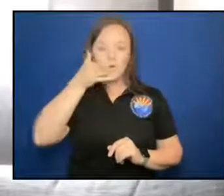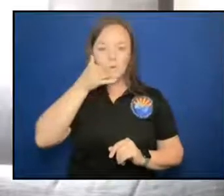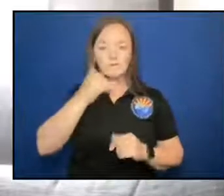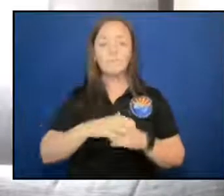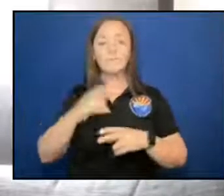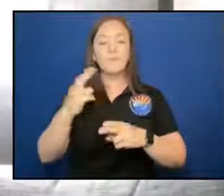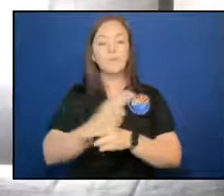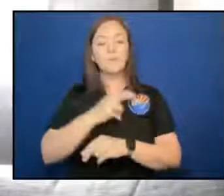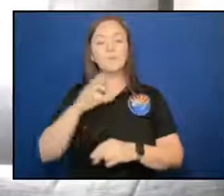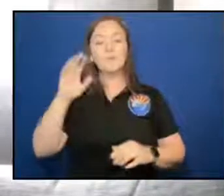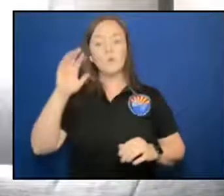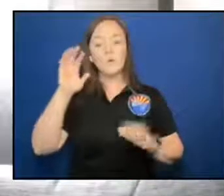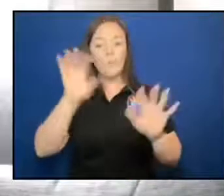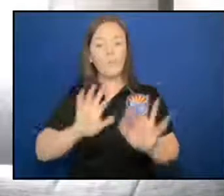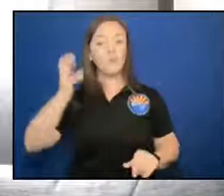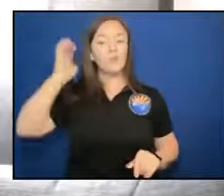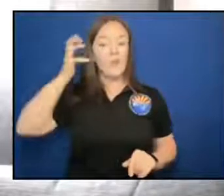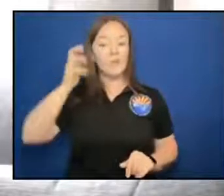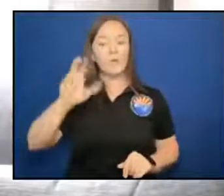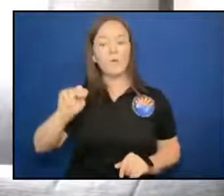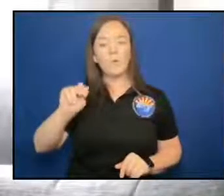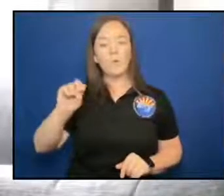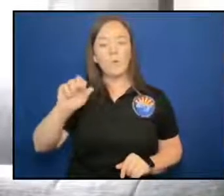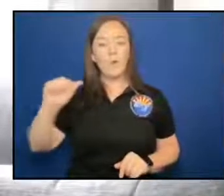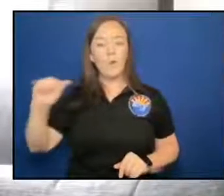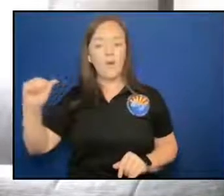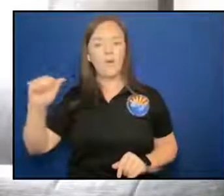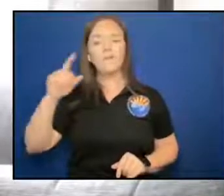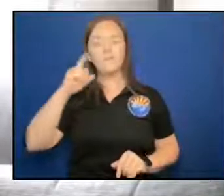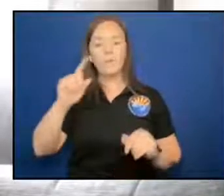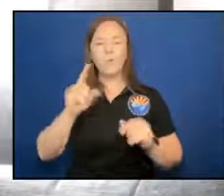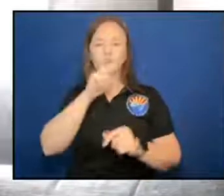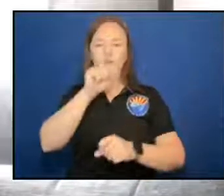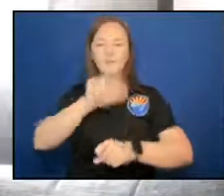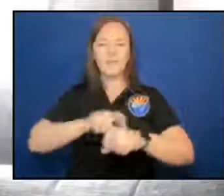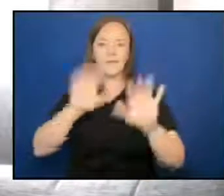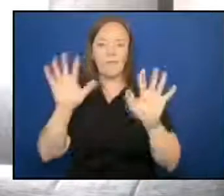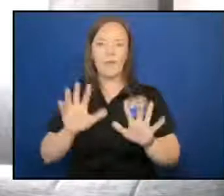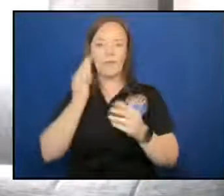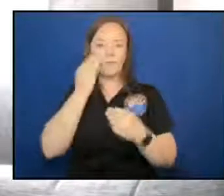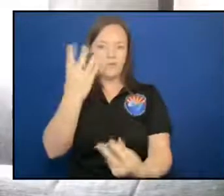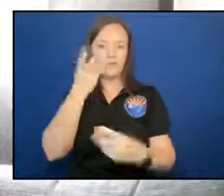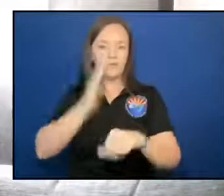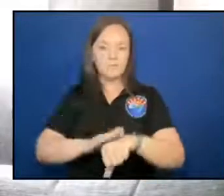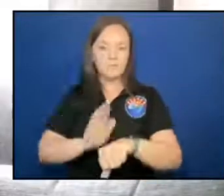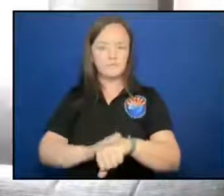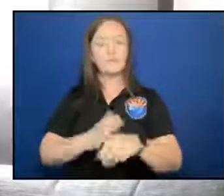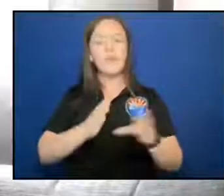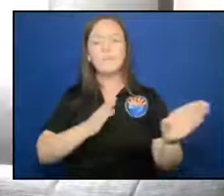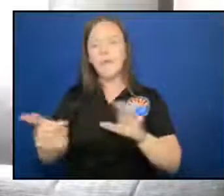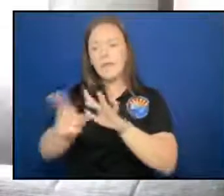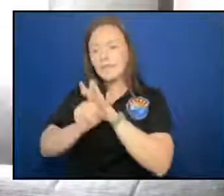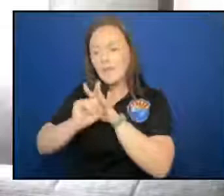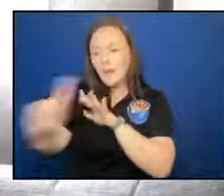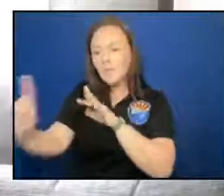DO SEE LITTLE BIT OF A DECREASE AS WE GO INTO THE WEEKEND AND IT DOES NOT MEAN WE WON'T SEE THAT THUNDERSTORM CHANCES WILL END BUT WE ARE GETTING DRIER